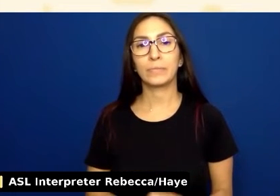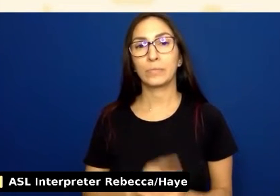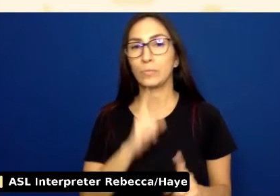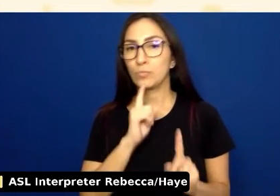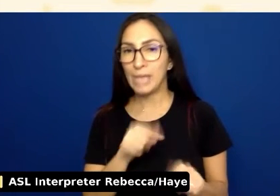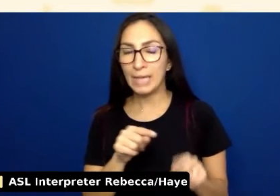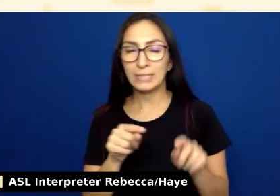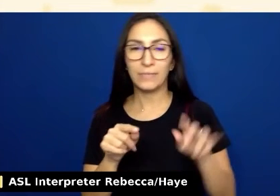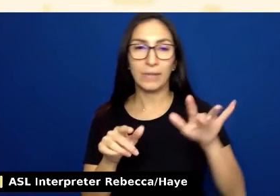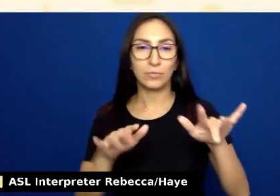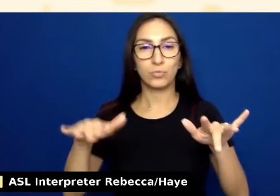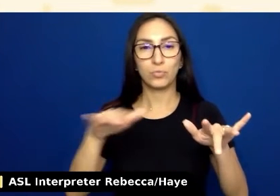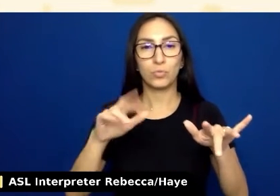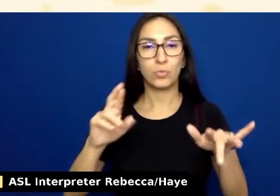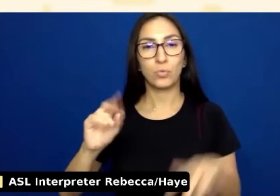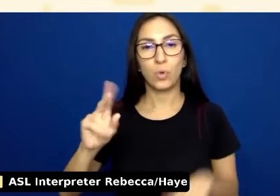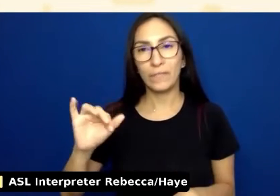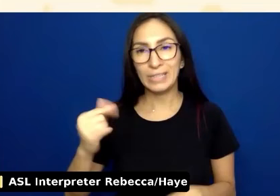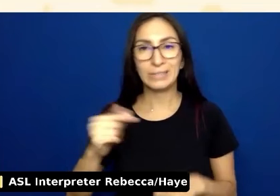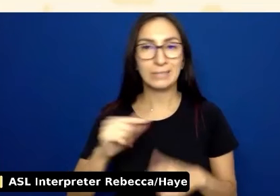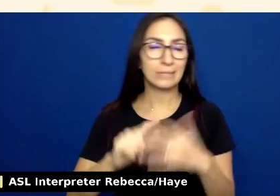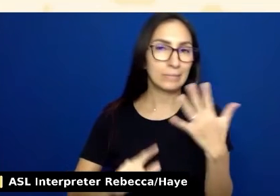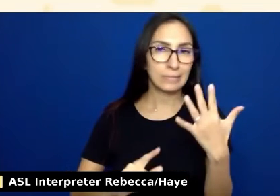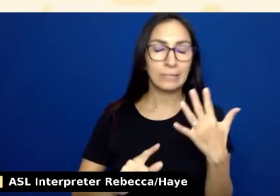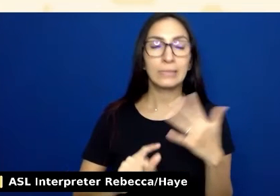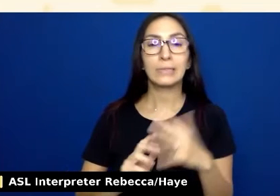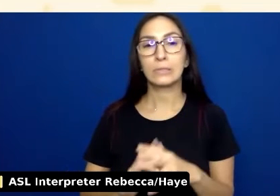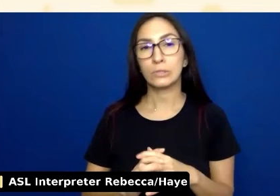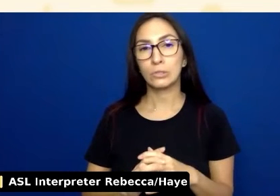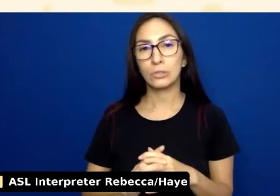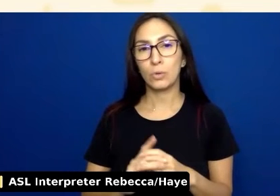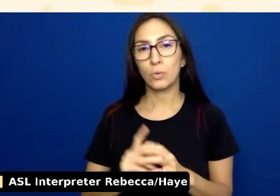We will see an example for the same as well